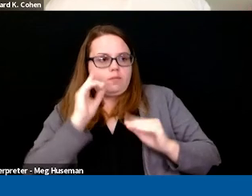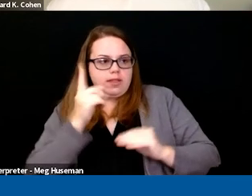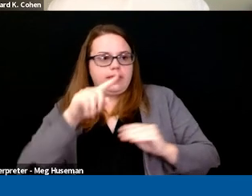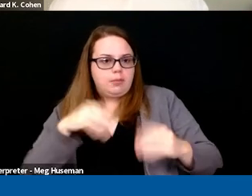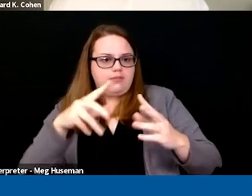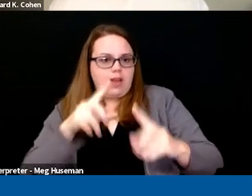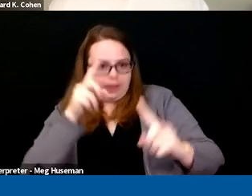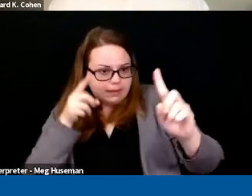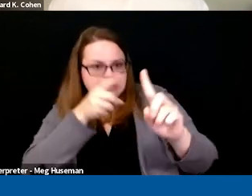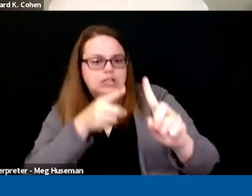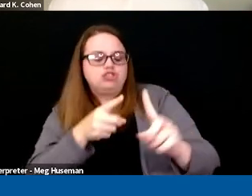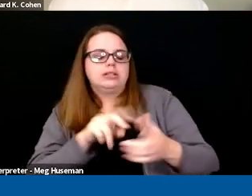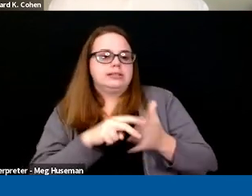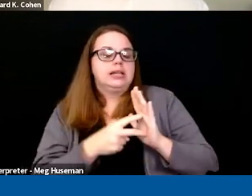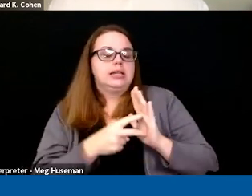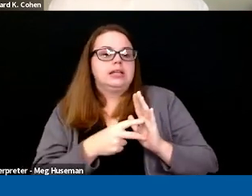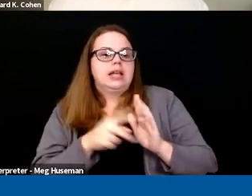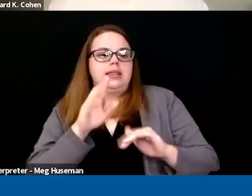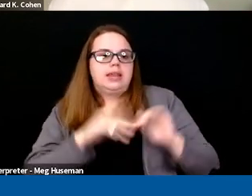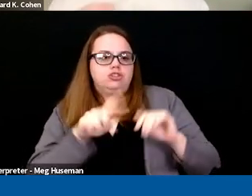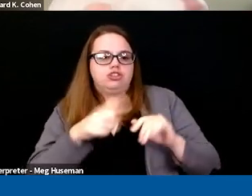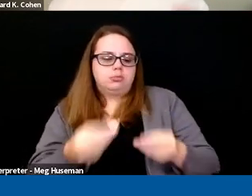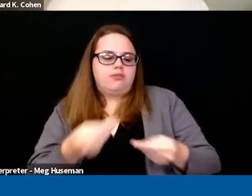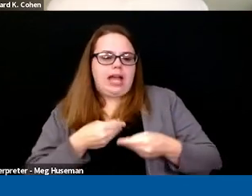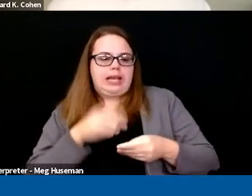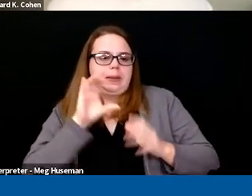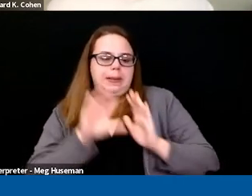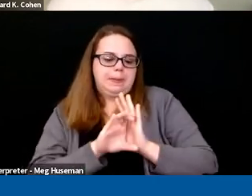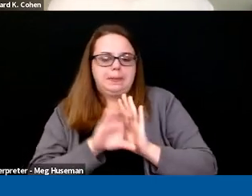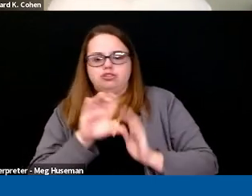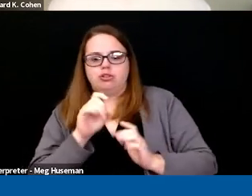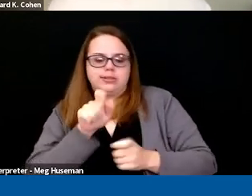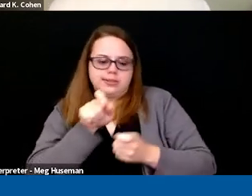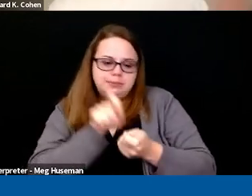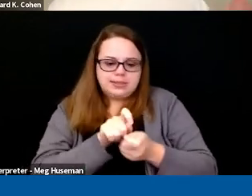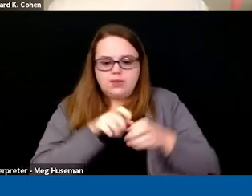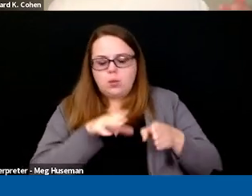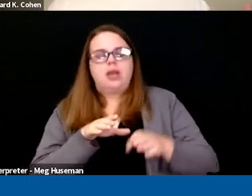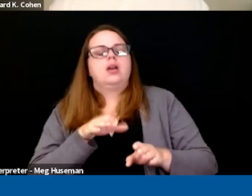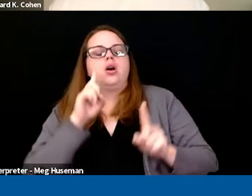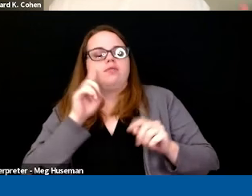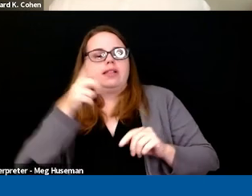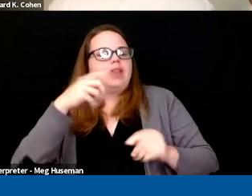in the designs rather just providing pixels arranged in a certain way. So hopefully they'll give you some clues as to,